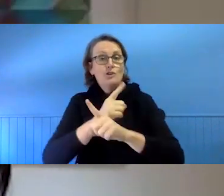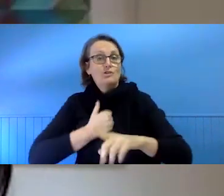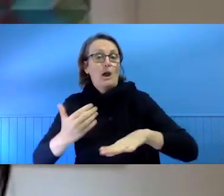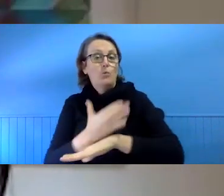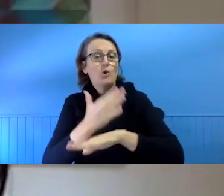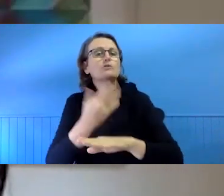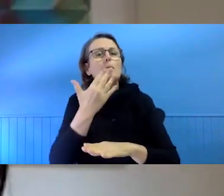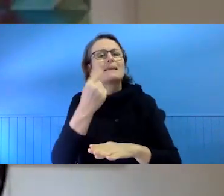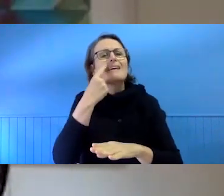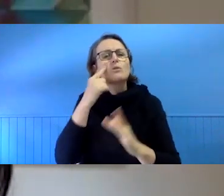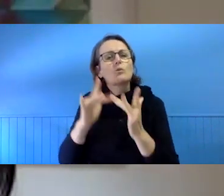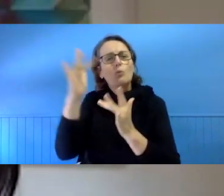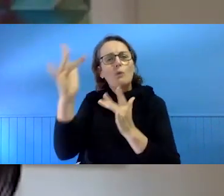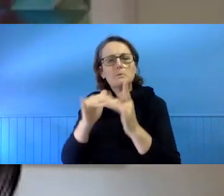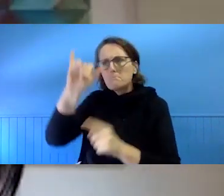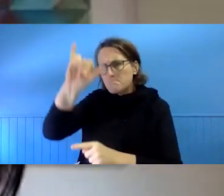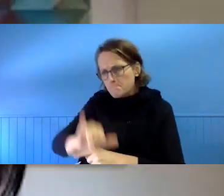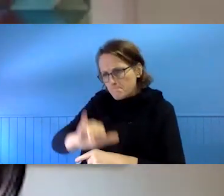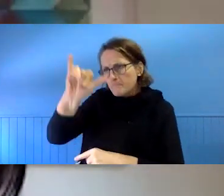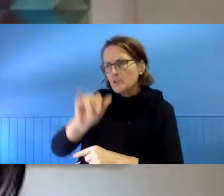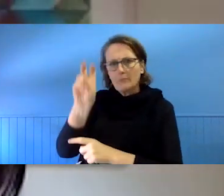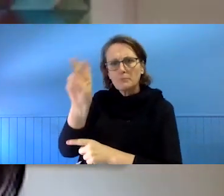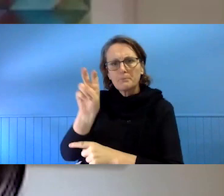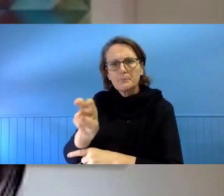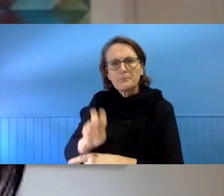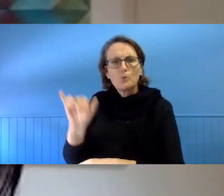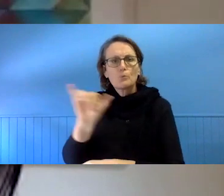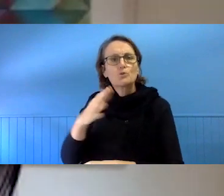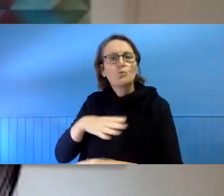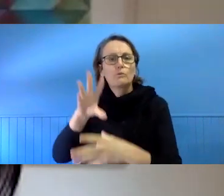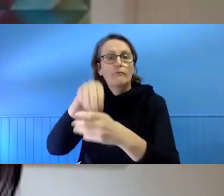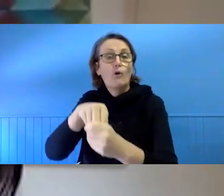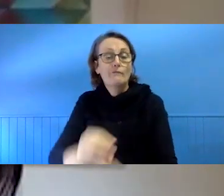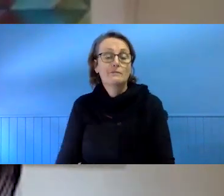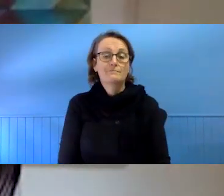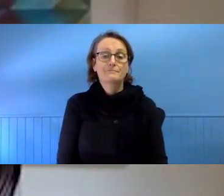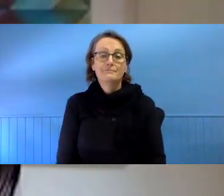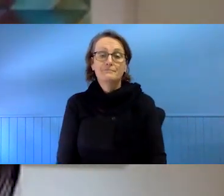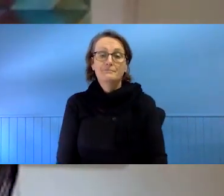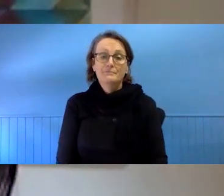website in the comes days to register for these sessions. OK. So